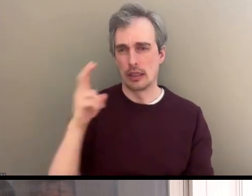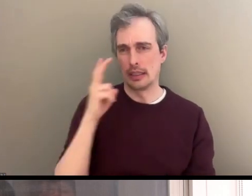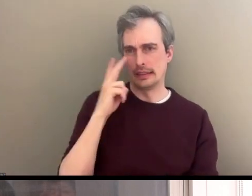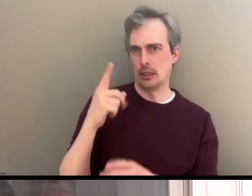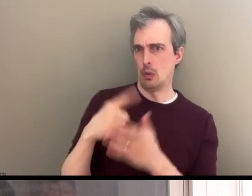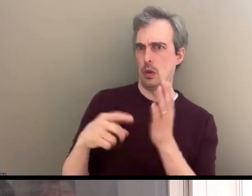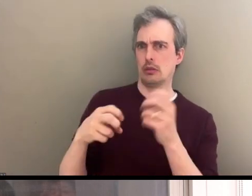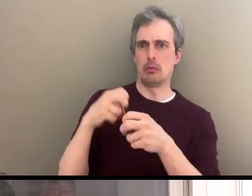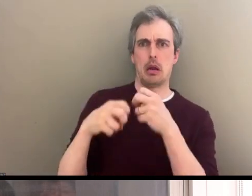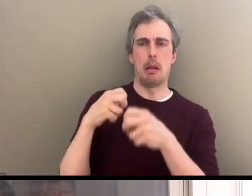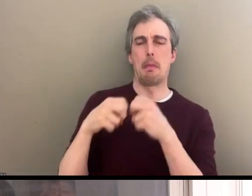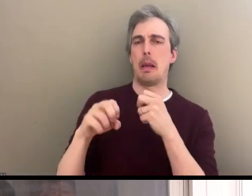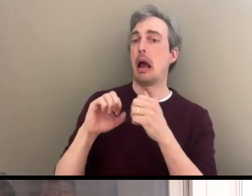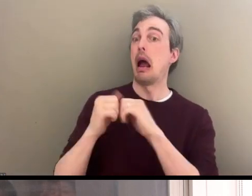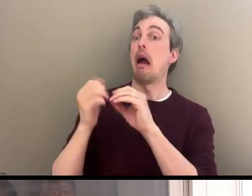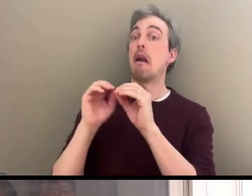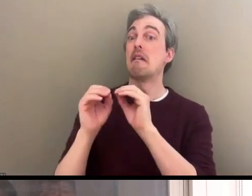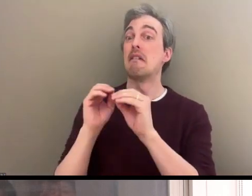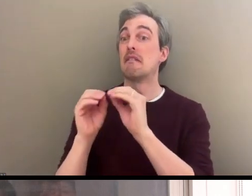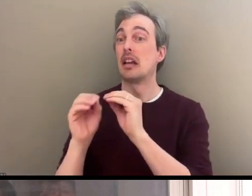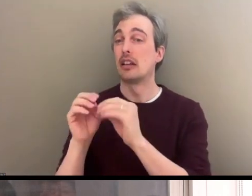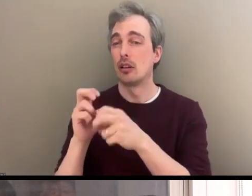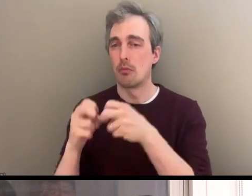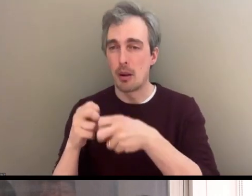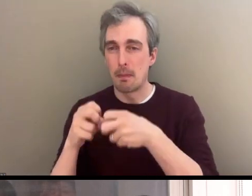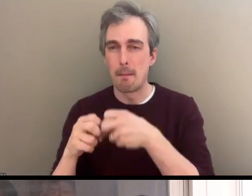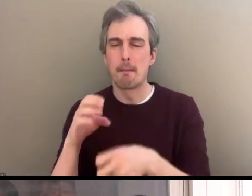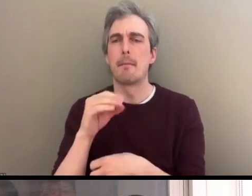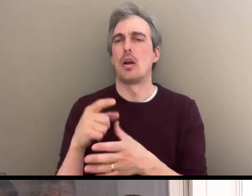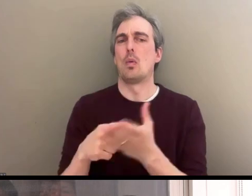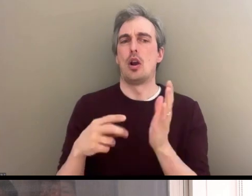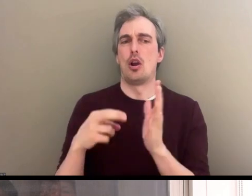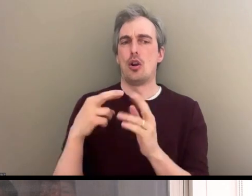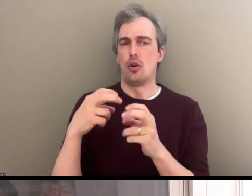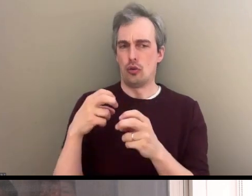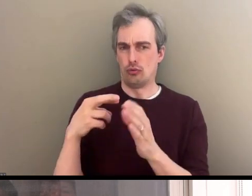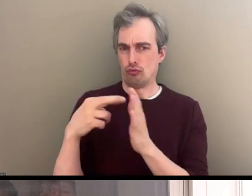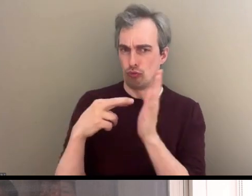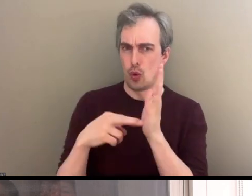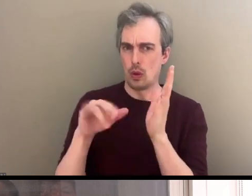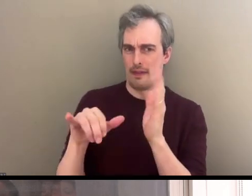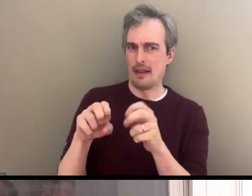how to fix the problem, what rules it breaks, what laws it breaks, and